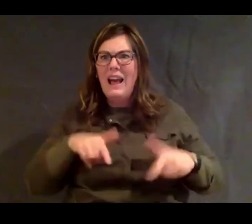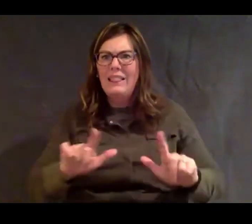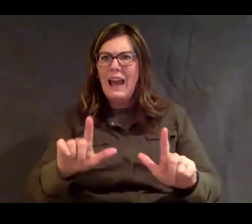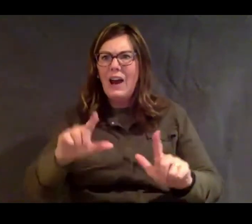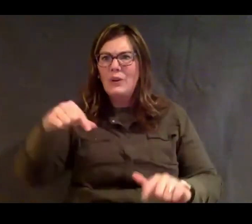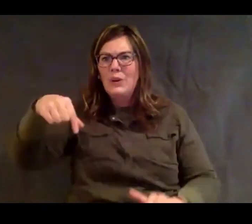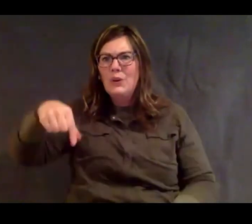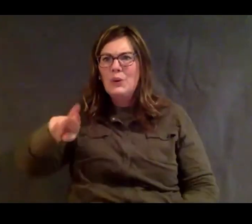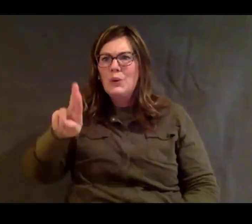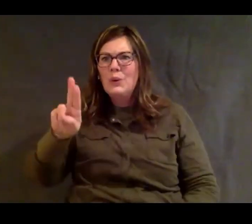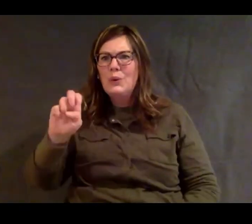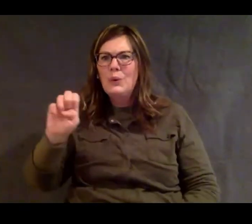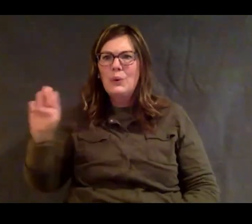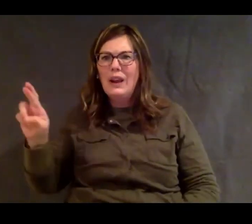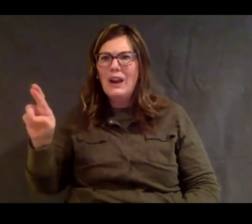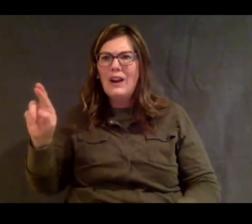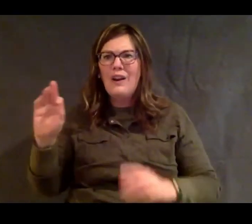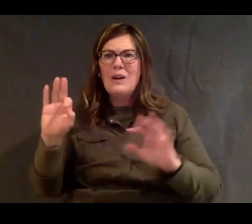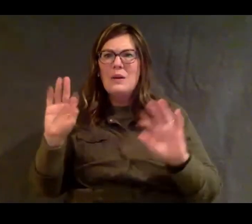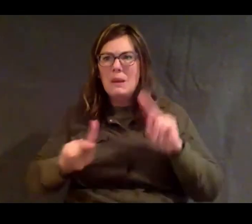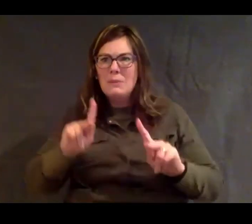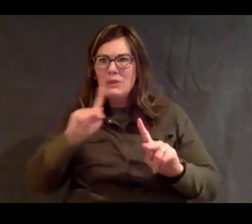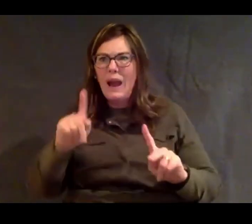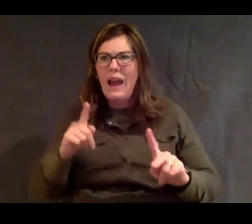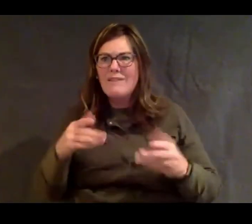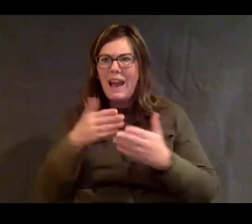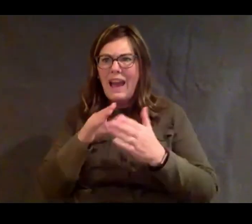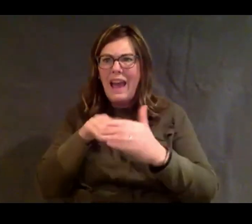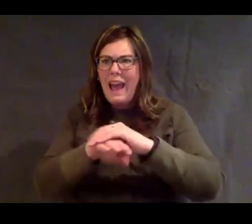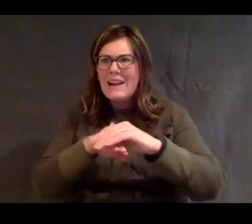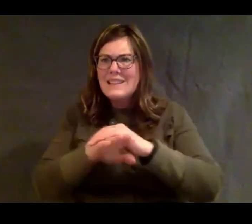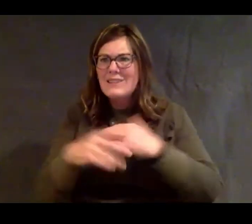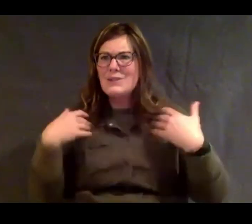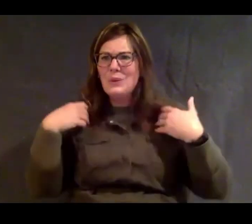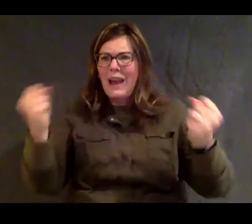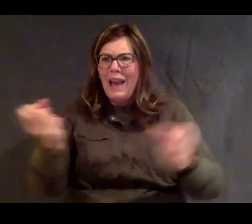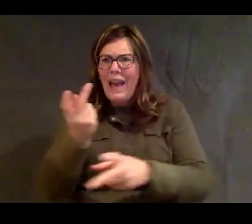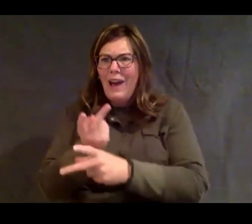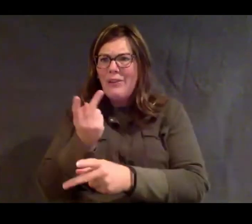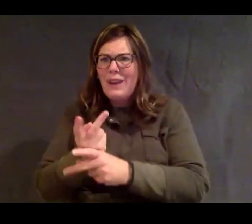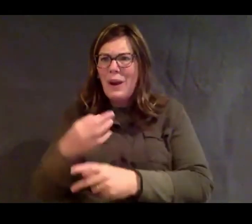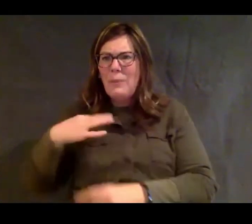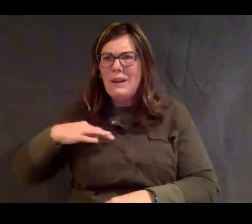to health care benefits and we still push forward anyways and being the largest student government